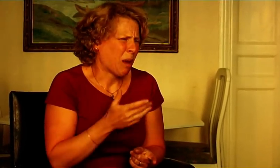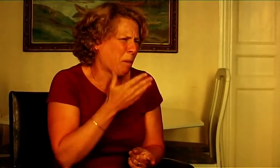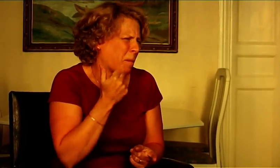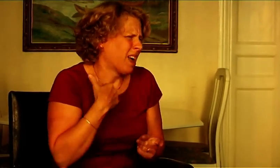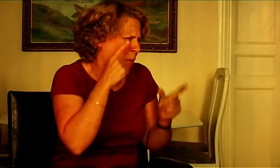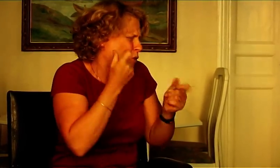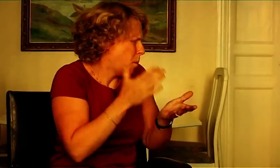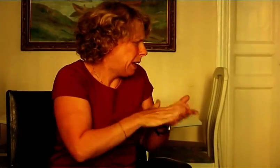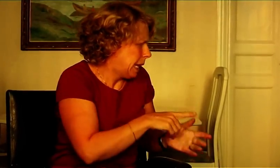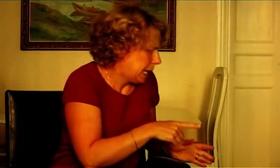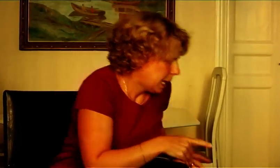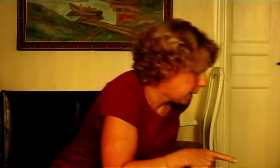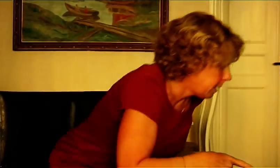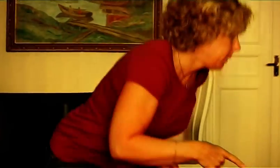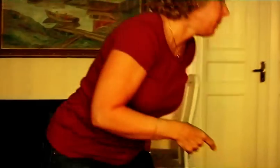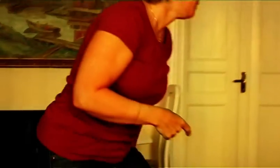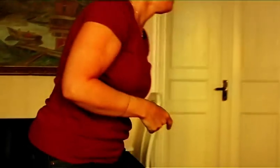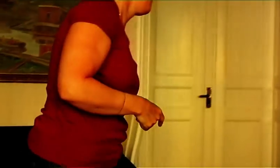I think it's better if I show you a picture of him.